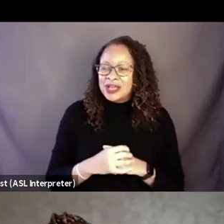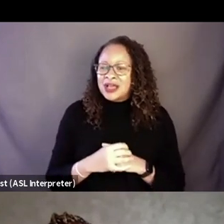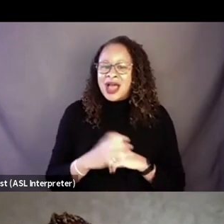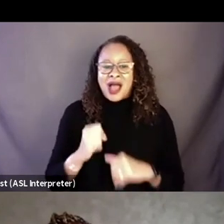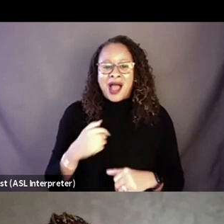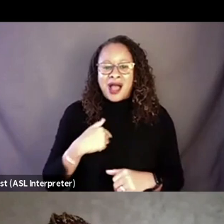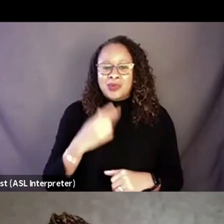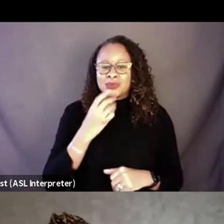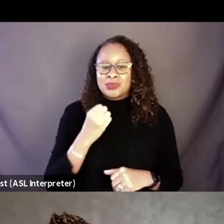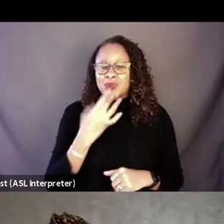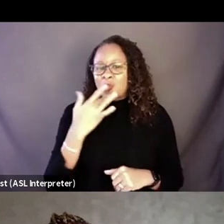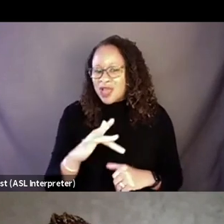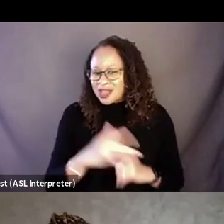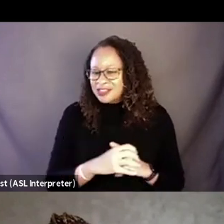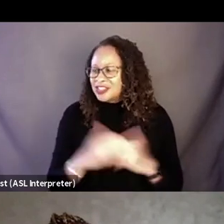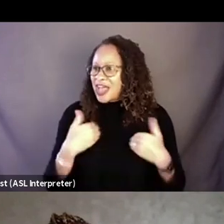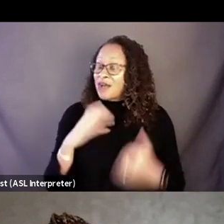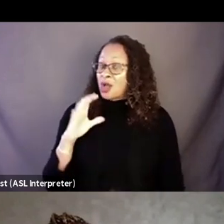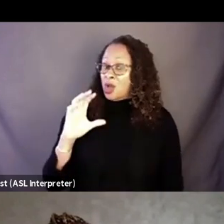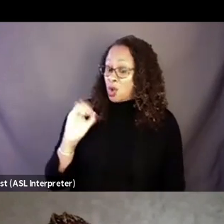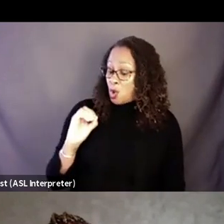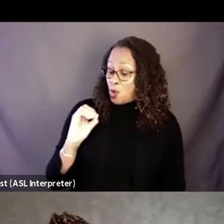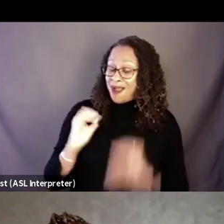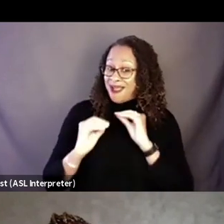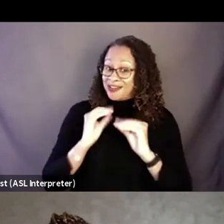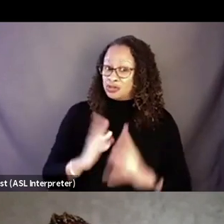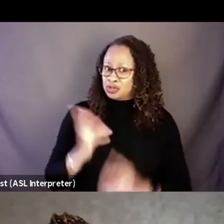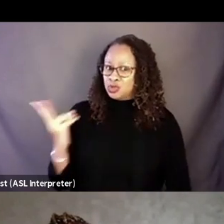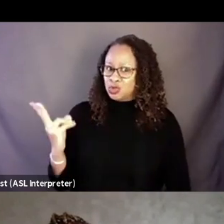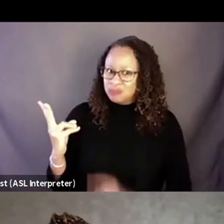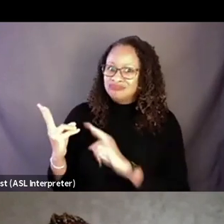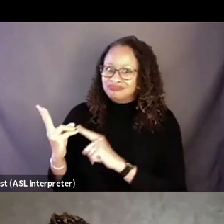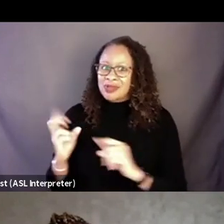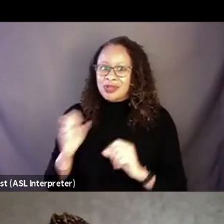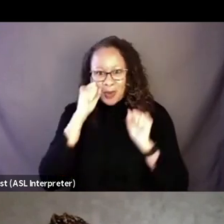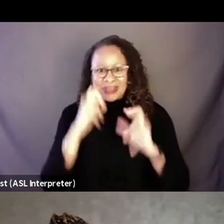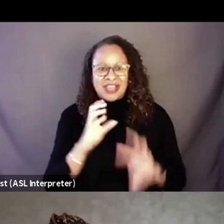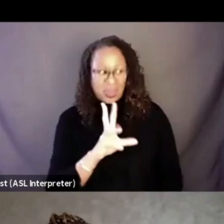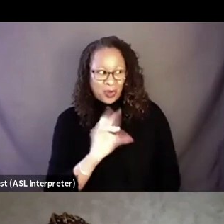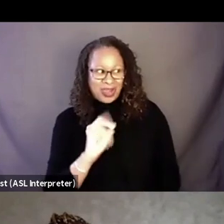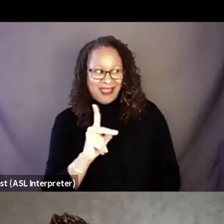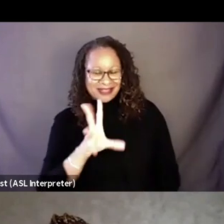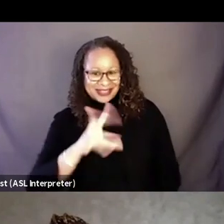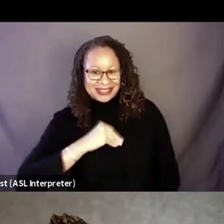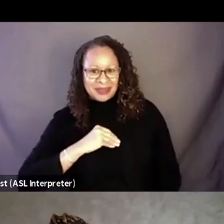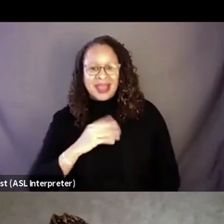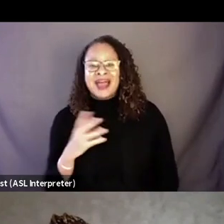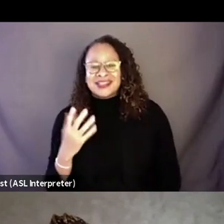have two amazing co-editors who were okay with that. 'Cause sometimes and then you're like no, no this is so serious.